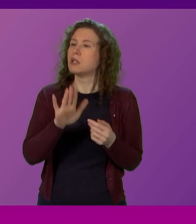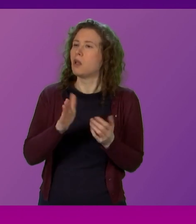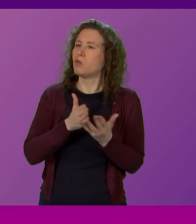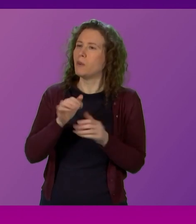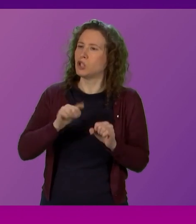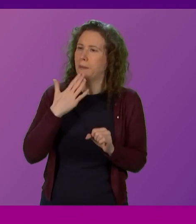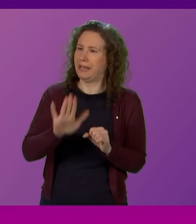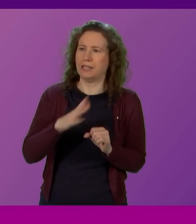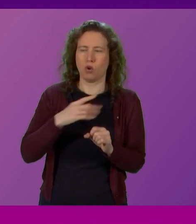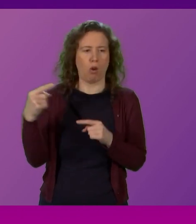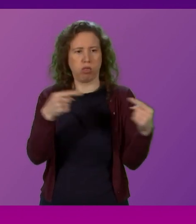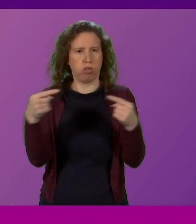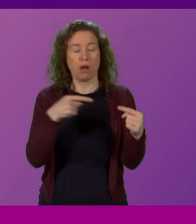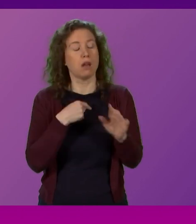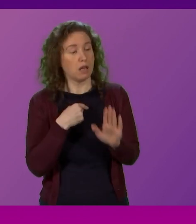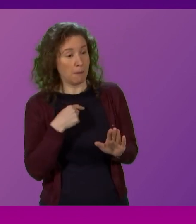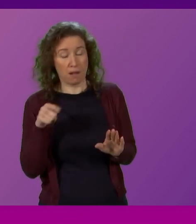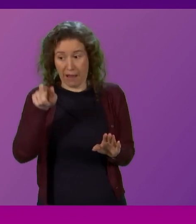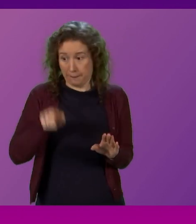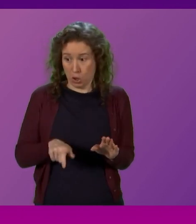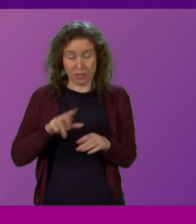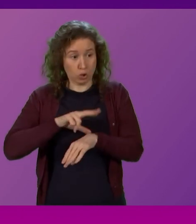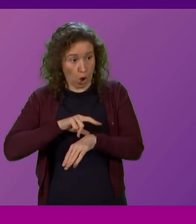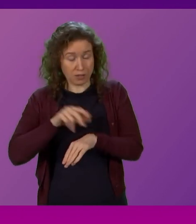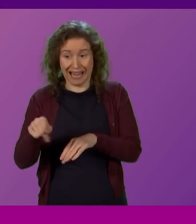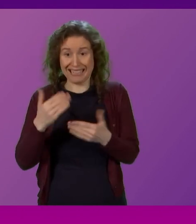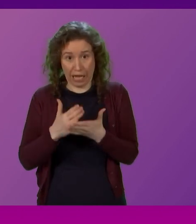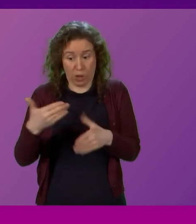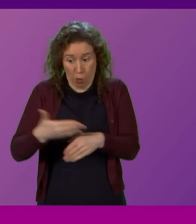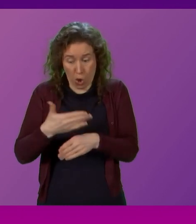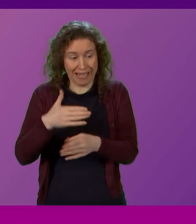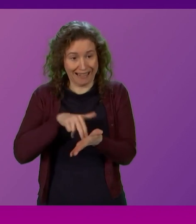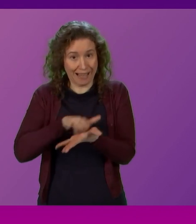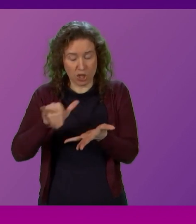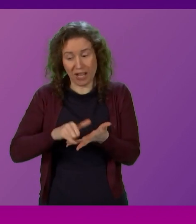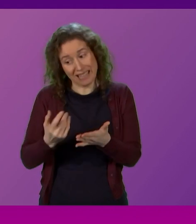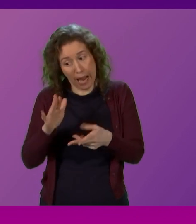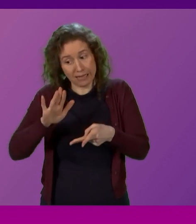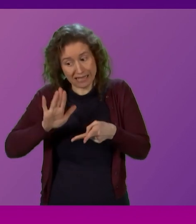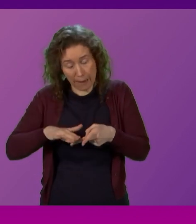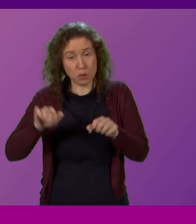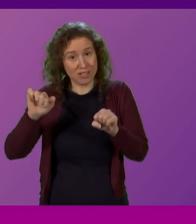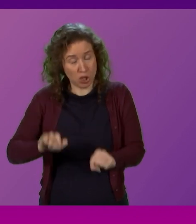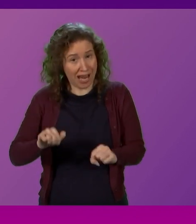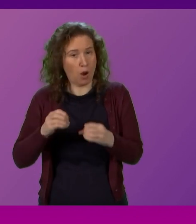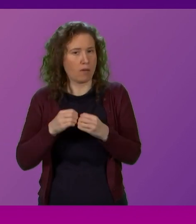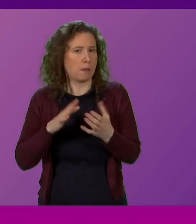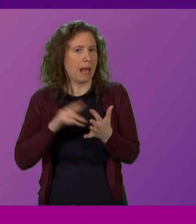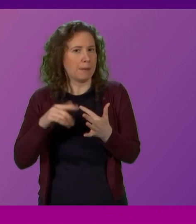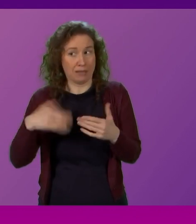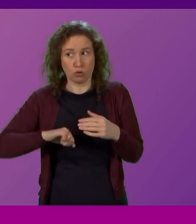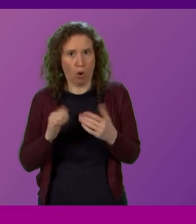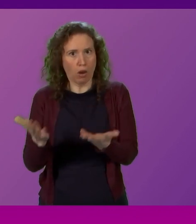but I was quoting a front-line doctor in Scotland’s NHS who happens to be the deputy